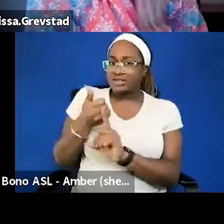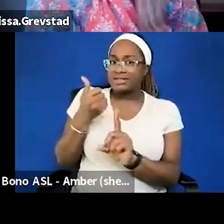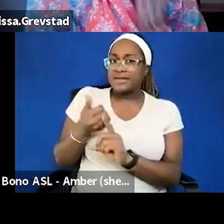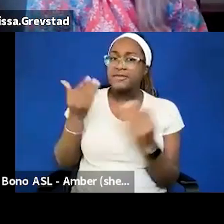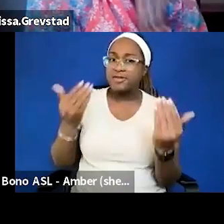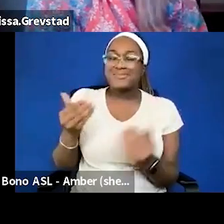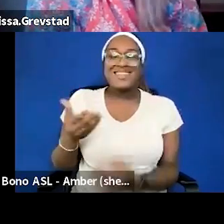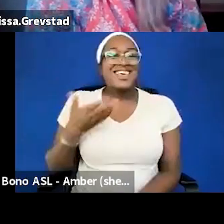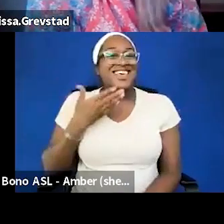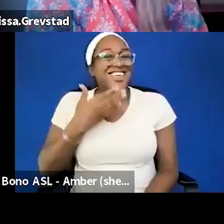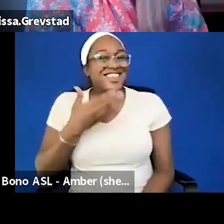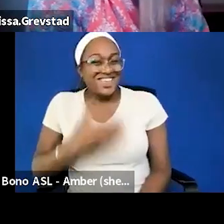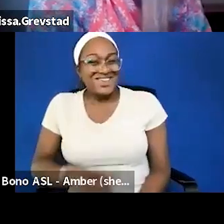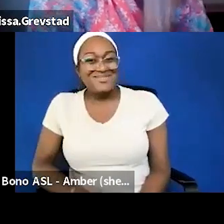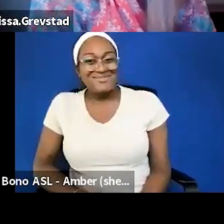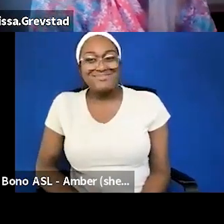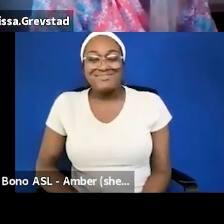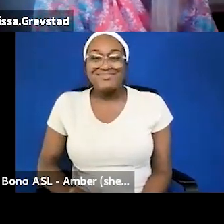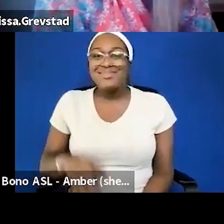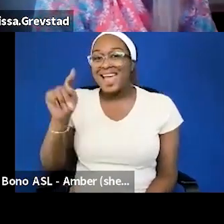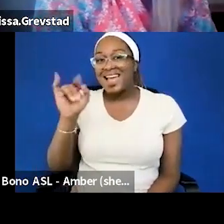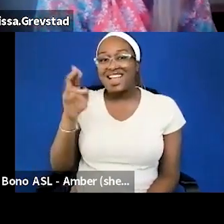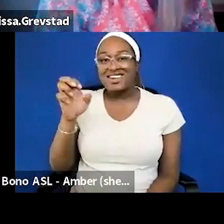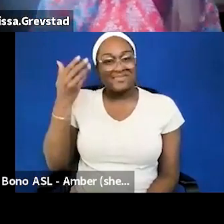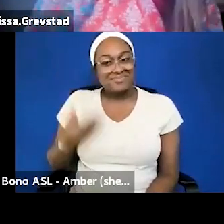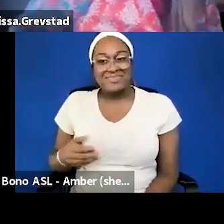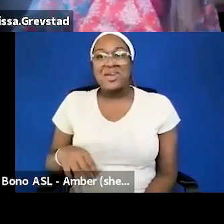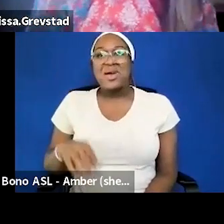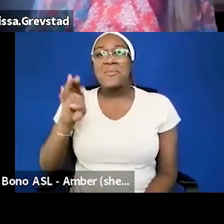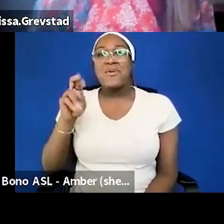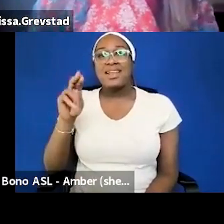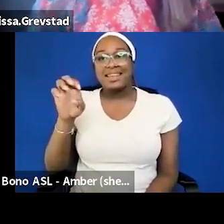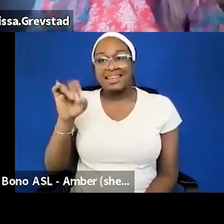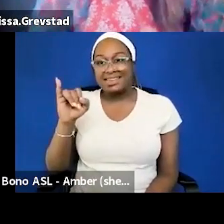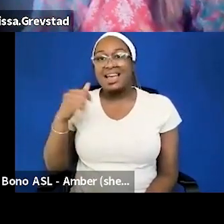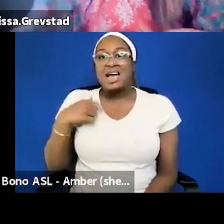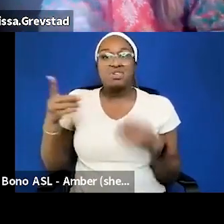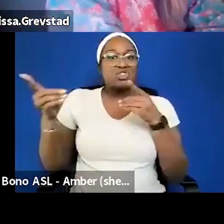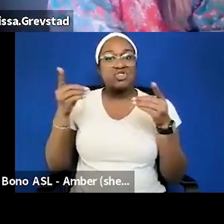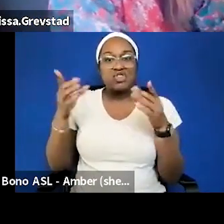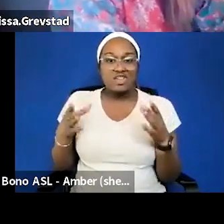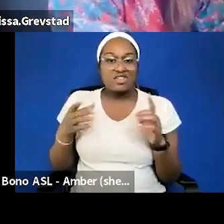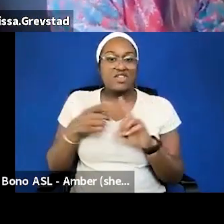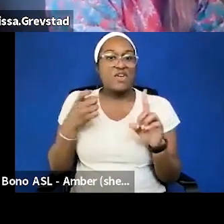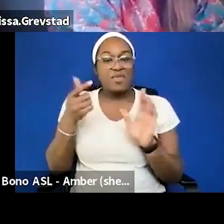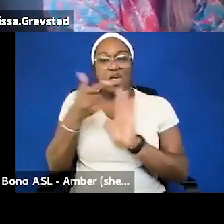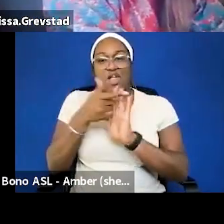As Tigeress said, I'm Brandie Solovay. I am the director of my law office's Project, which is fat